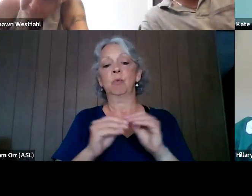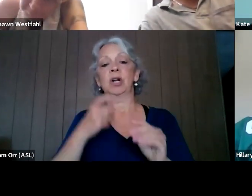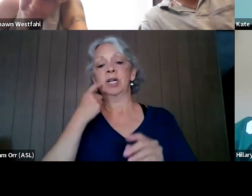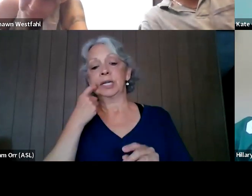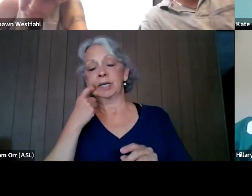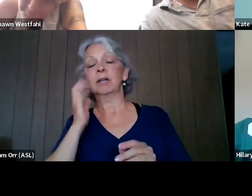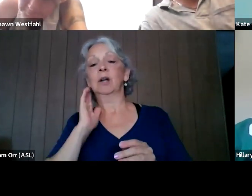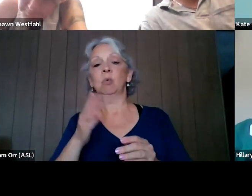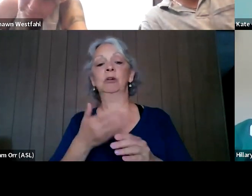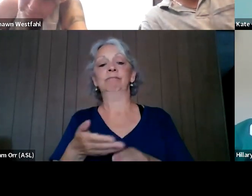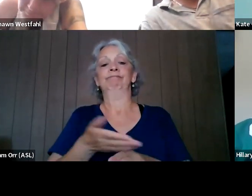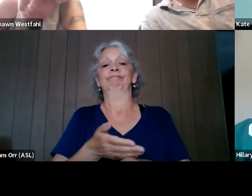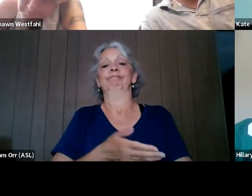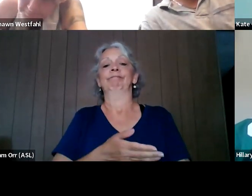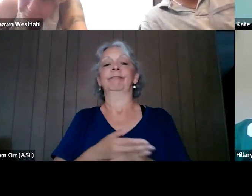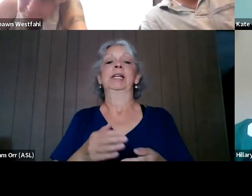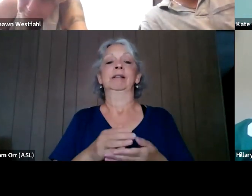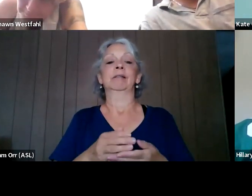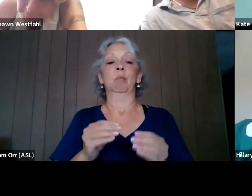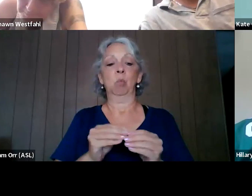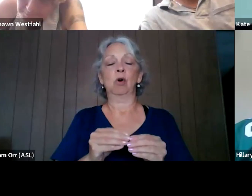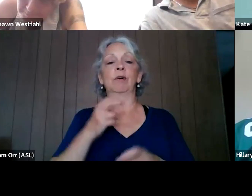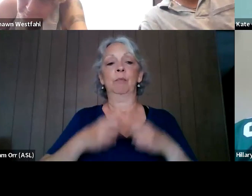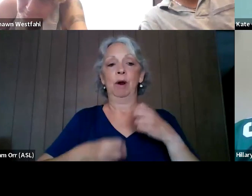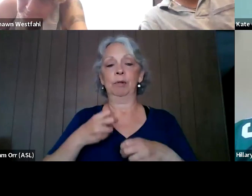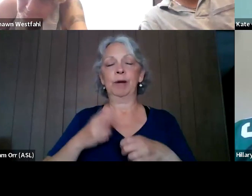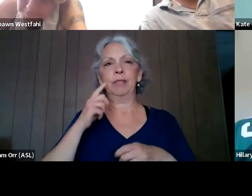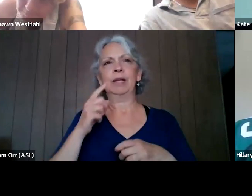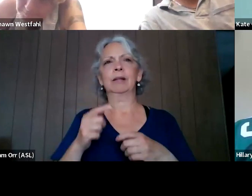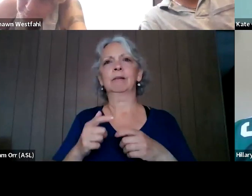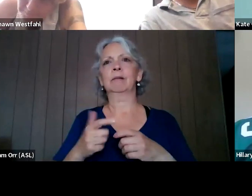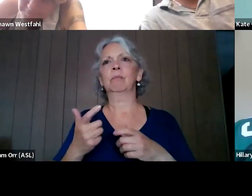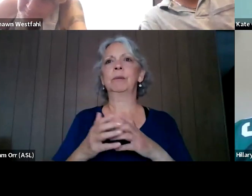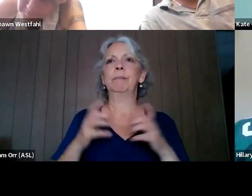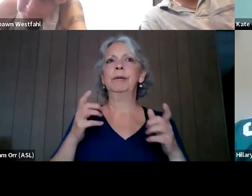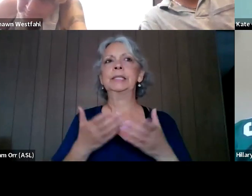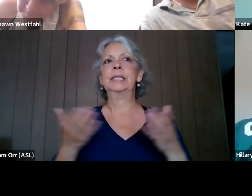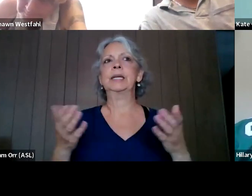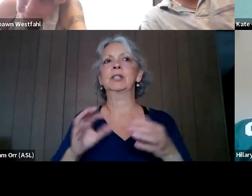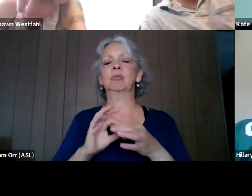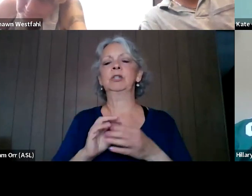I think like was said, the biggest thing is wound care supplies